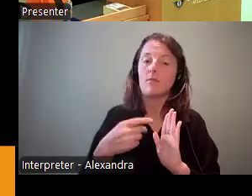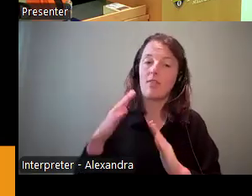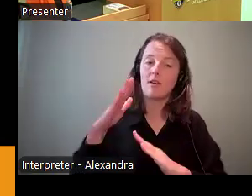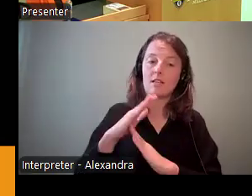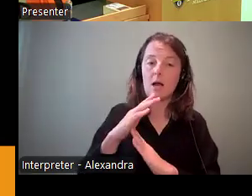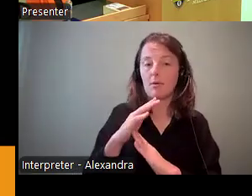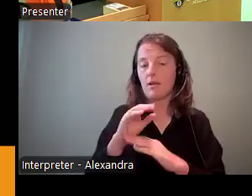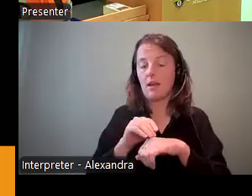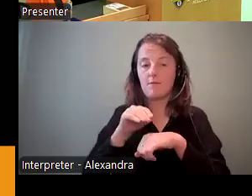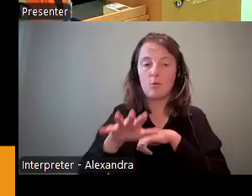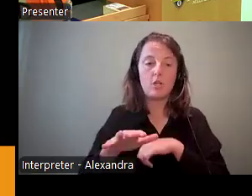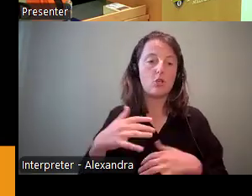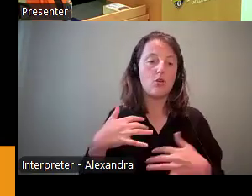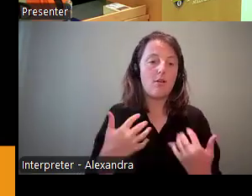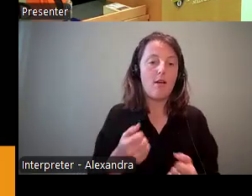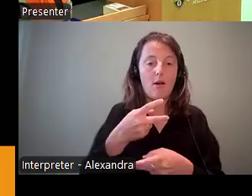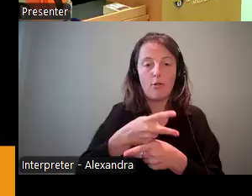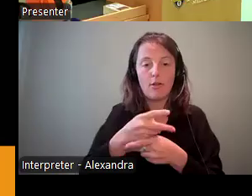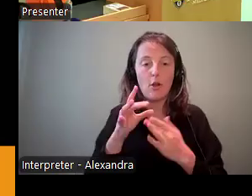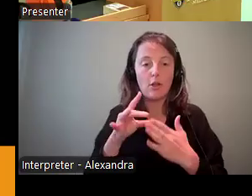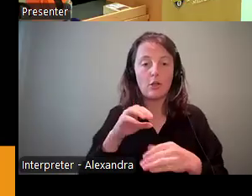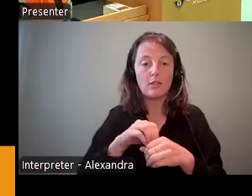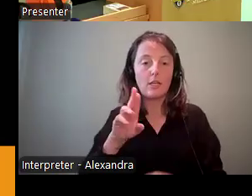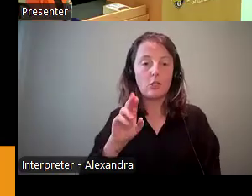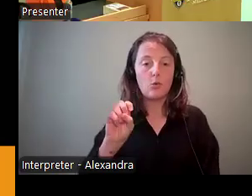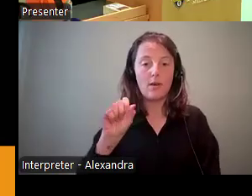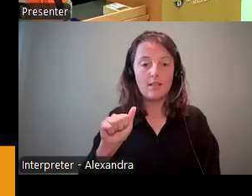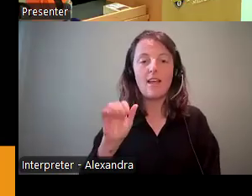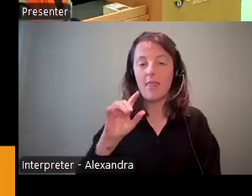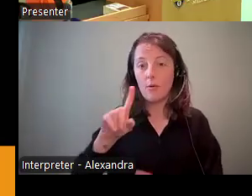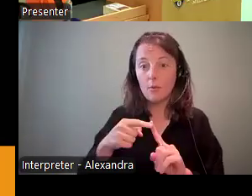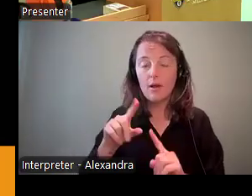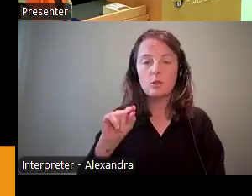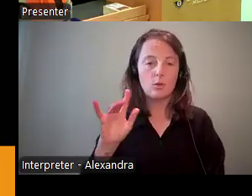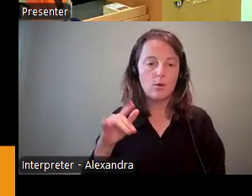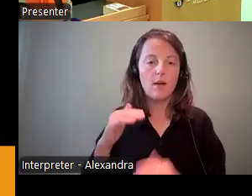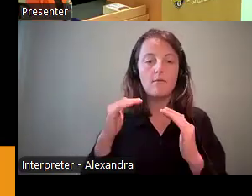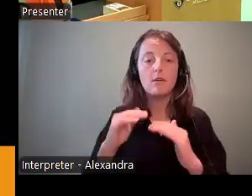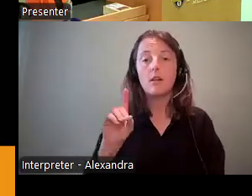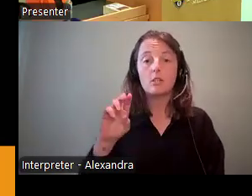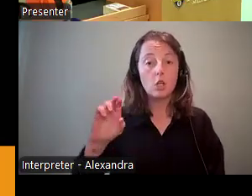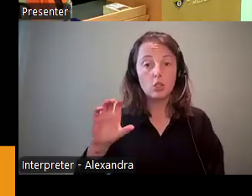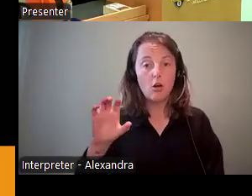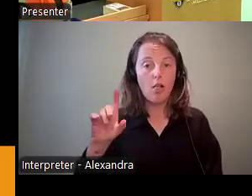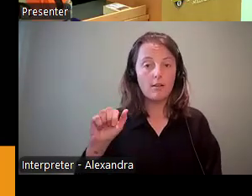was for the year 2025. Uh Dr. Collins has a dual bachelor's degree from Syracuse University. So,